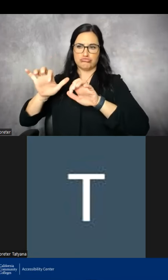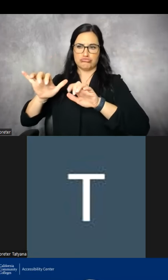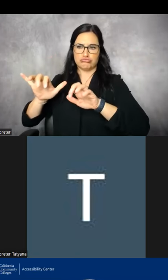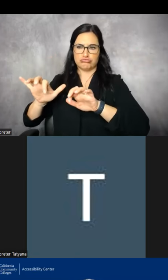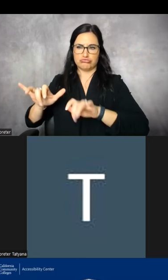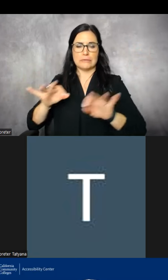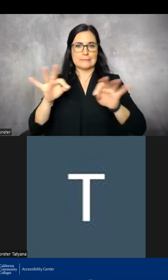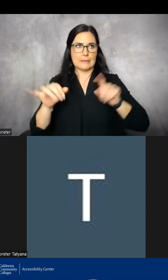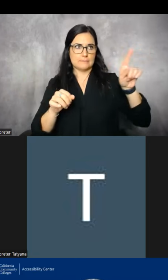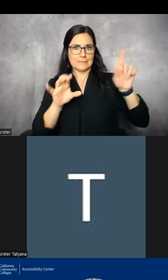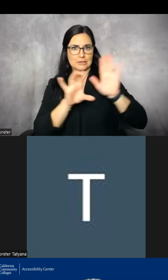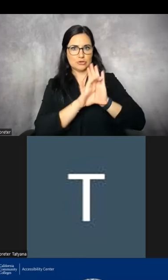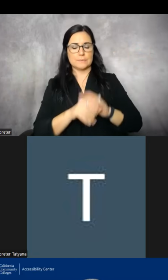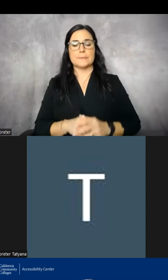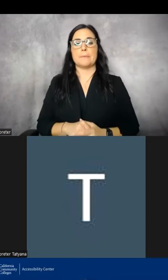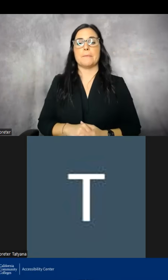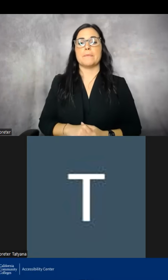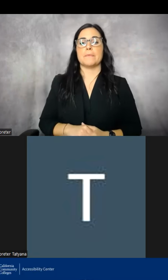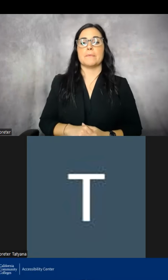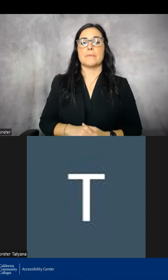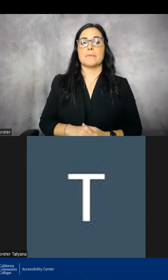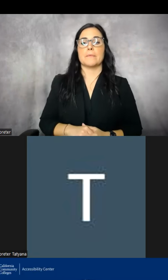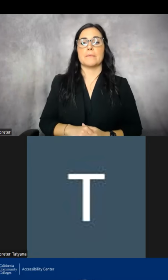However, there is such thing as universal design for learning.